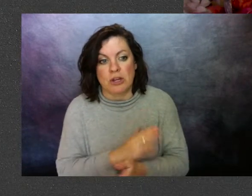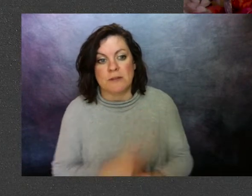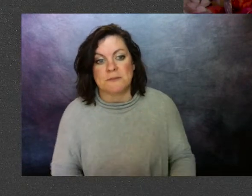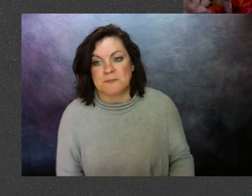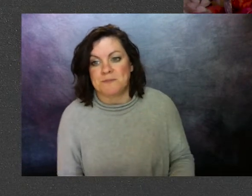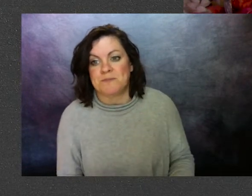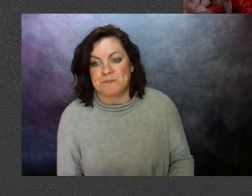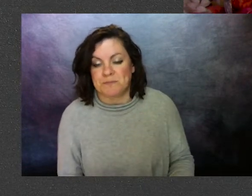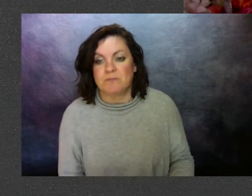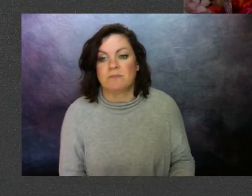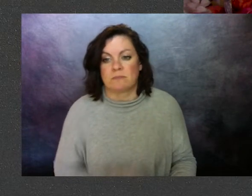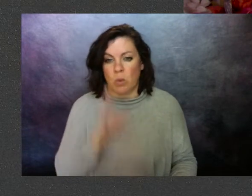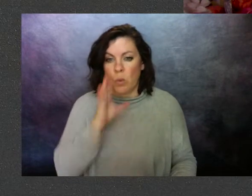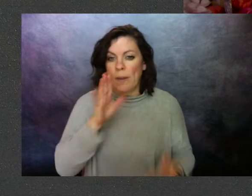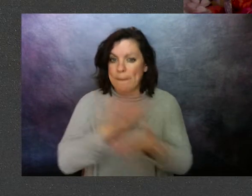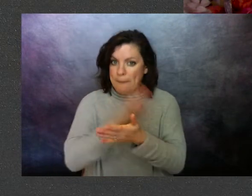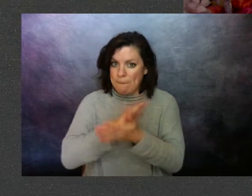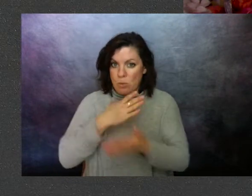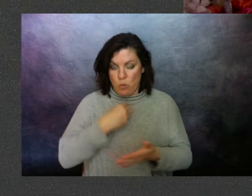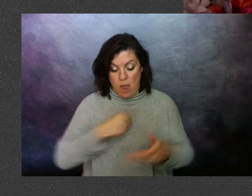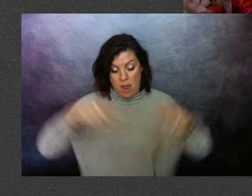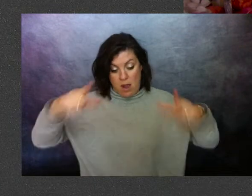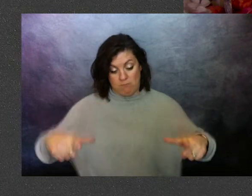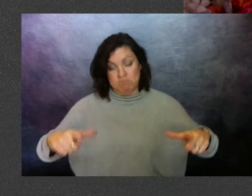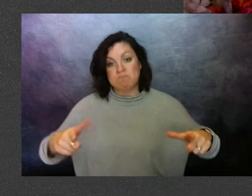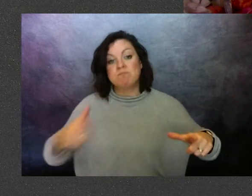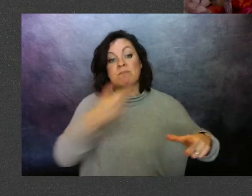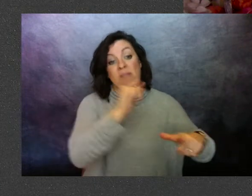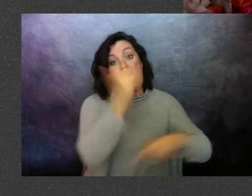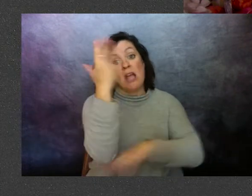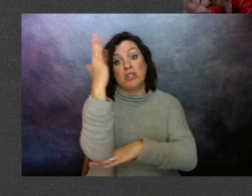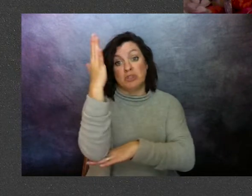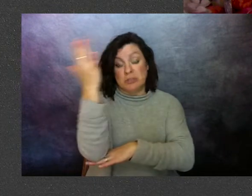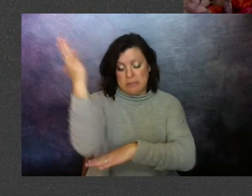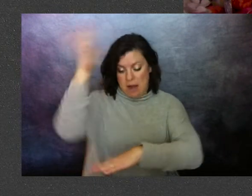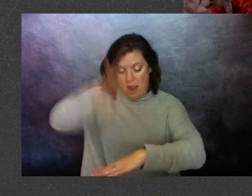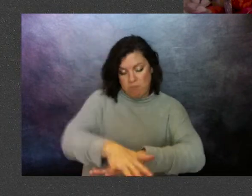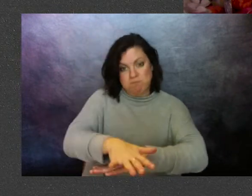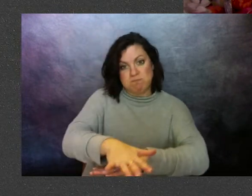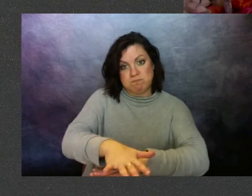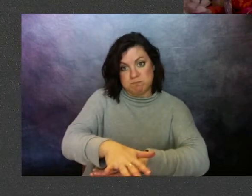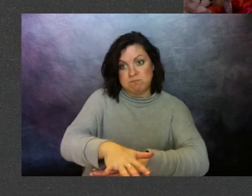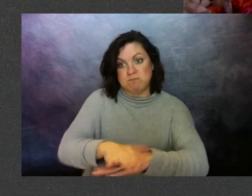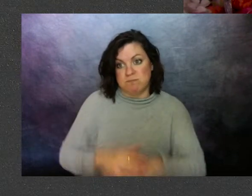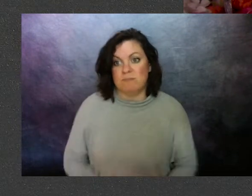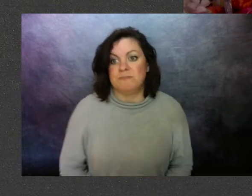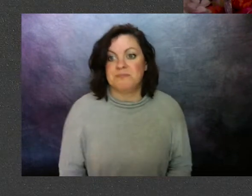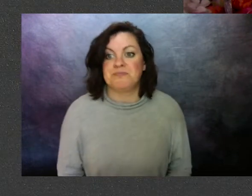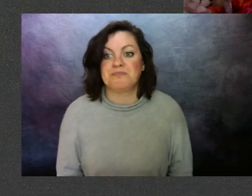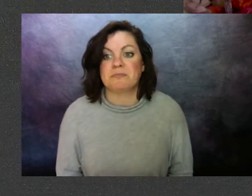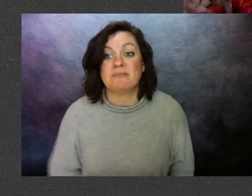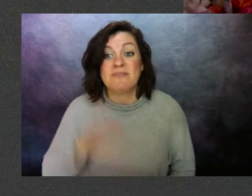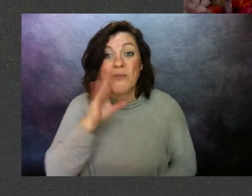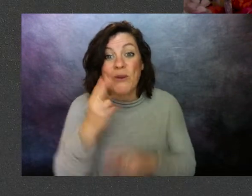onto your white piece of paper. Now, we are going to be using the leaves